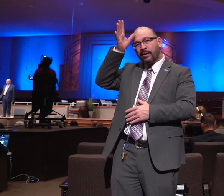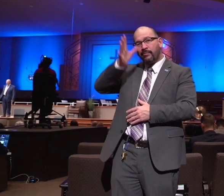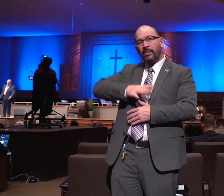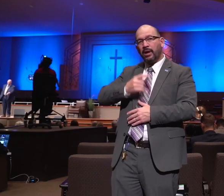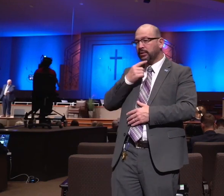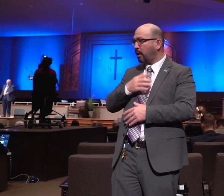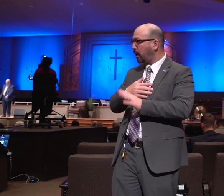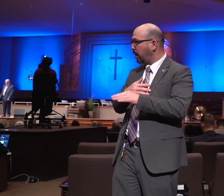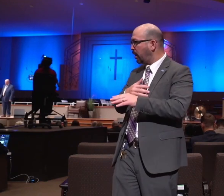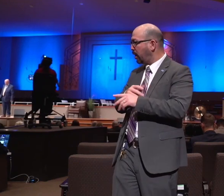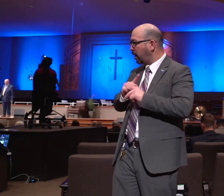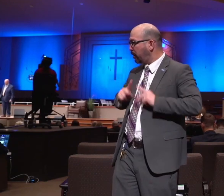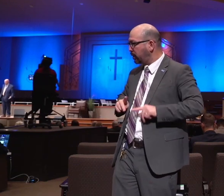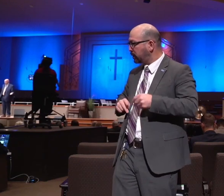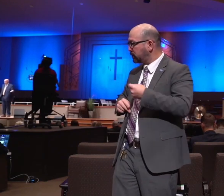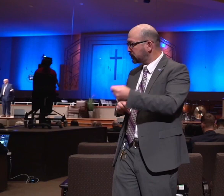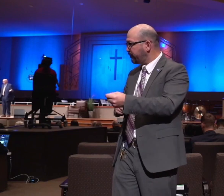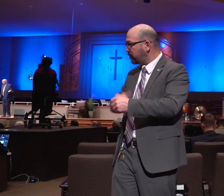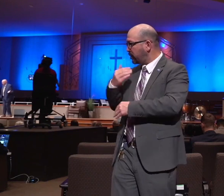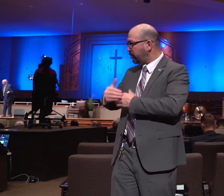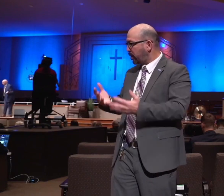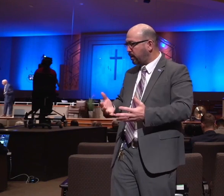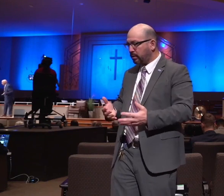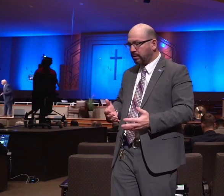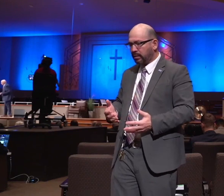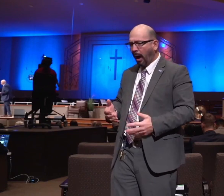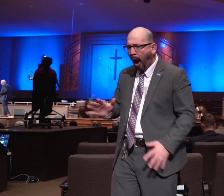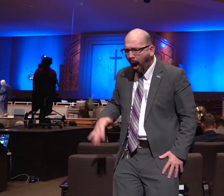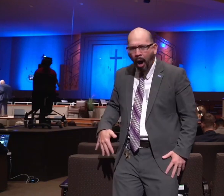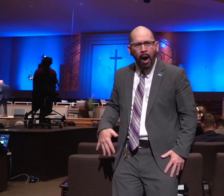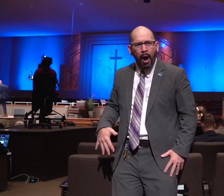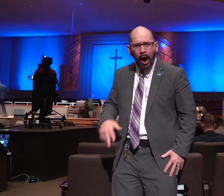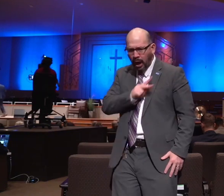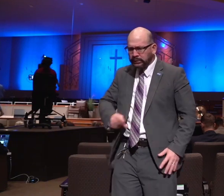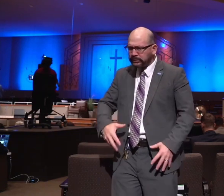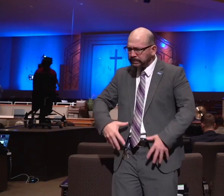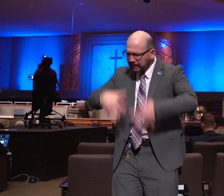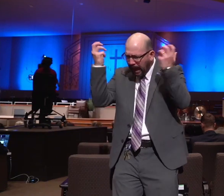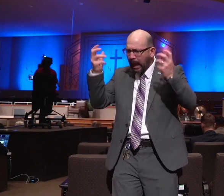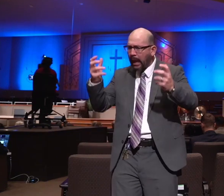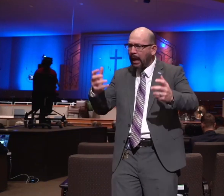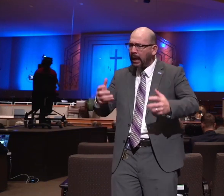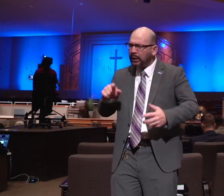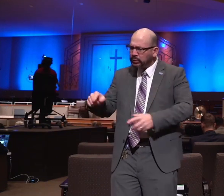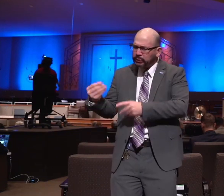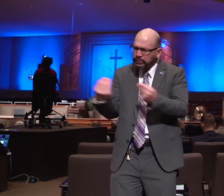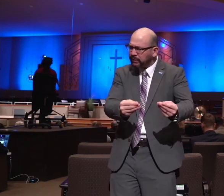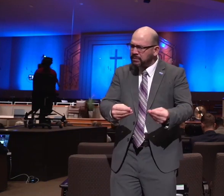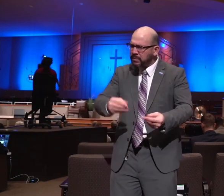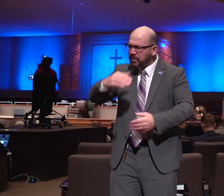why'd you help David well why wouldn't I